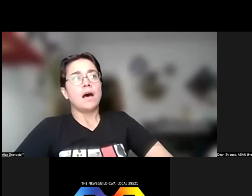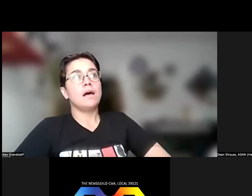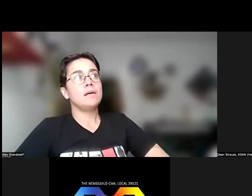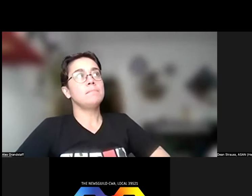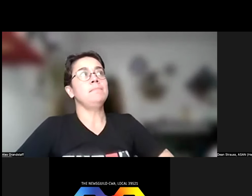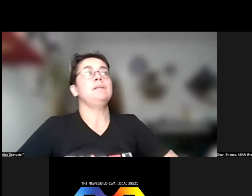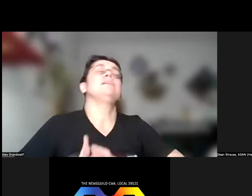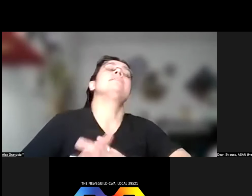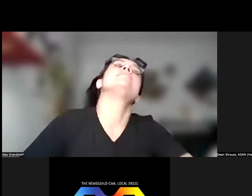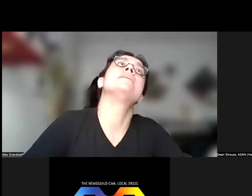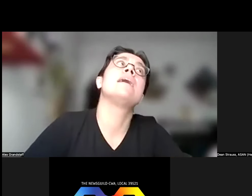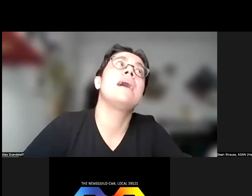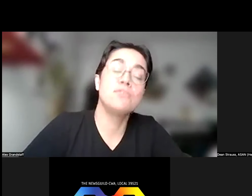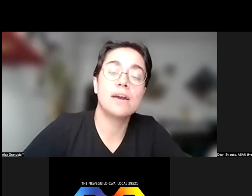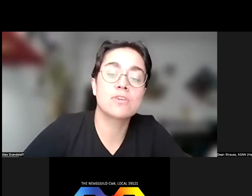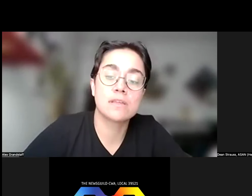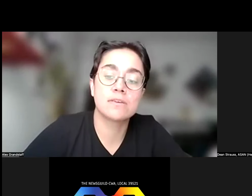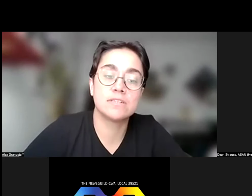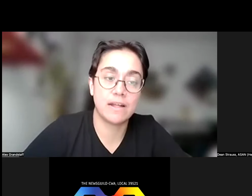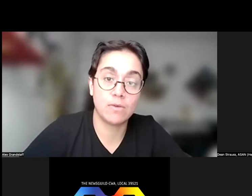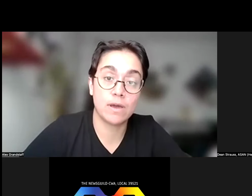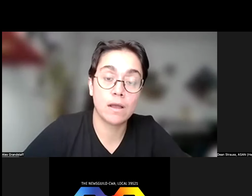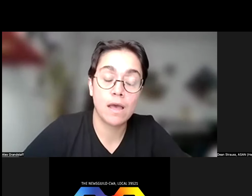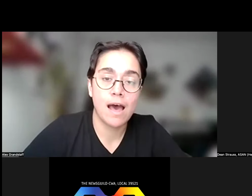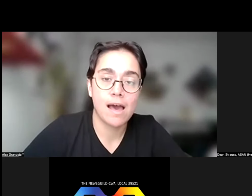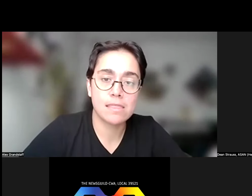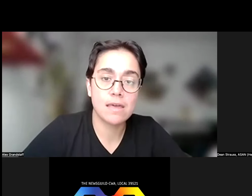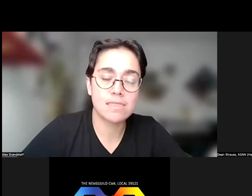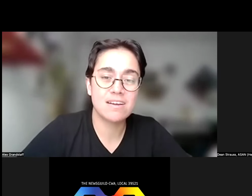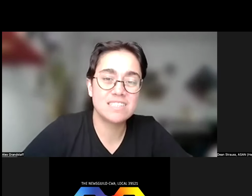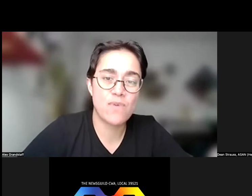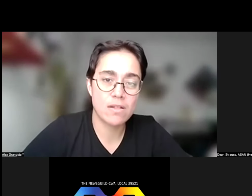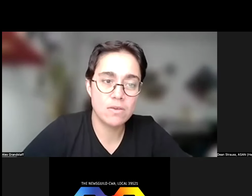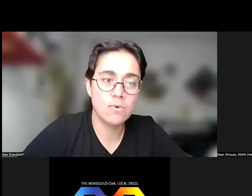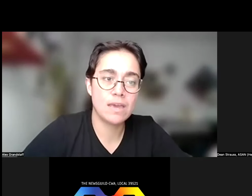what with their mental blockages be against policy change demands? Do you know any cases